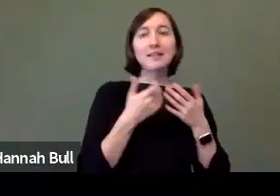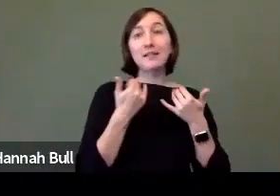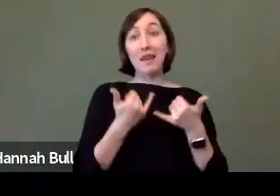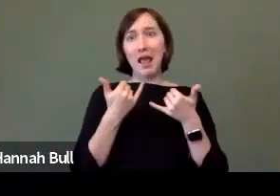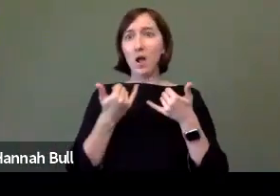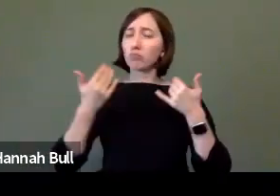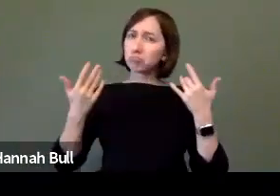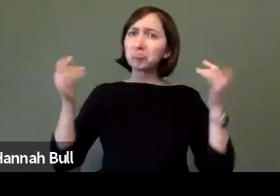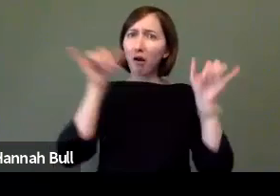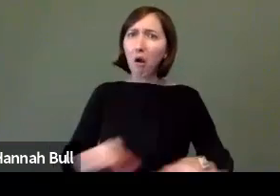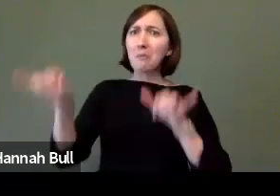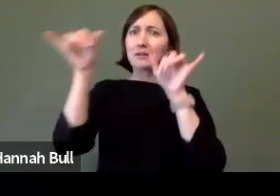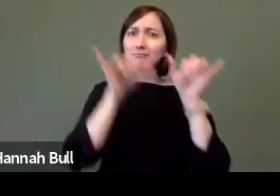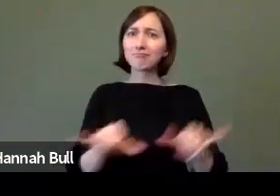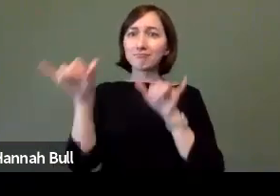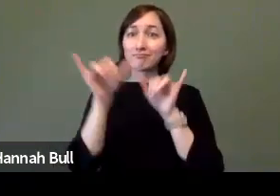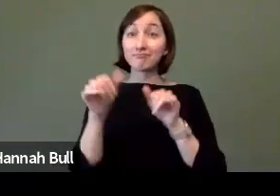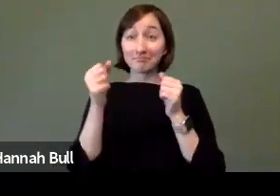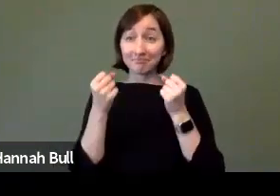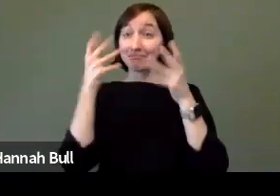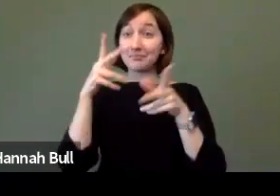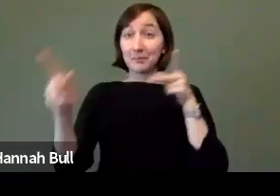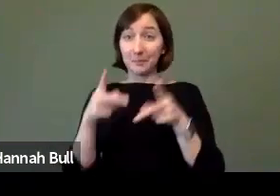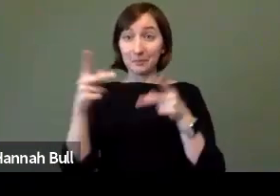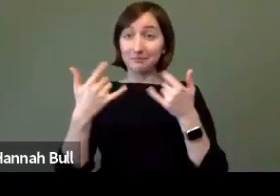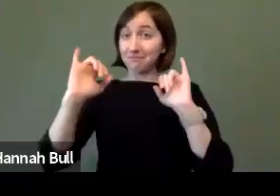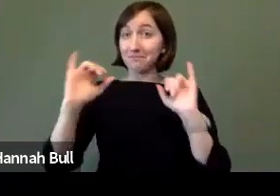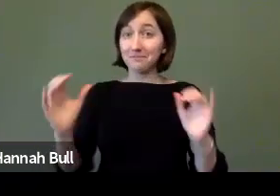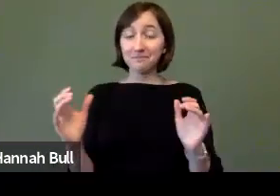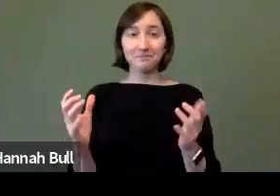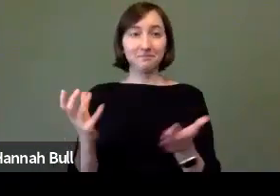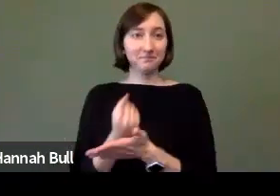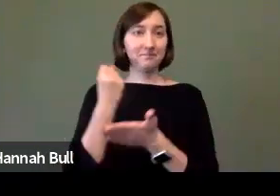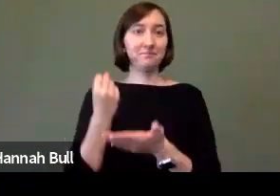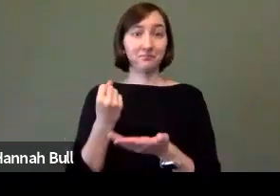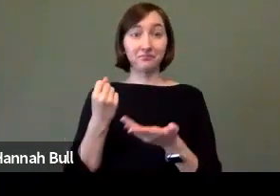We want to make sure even after this we want to be able to stay connected.